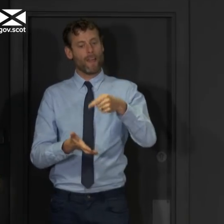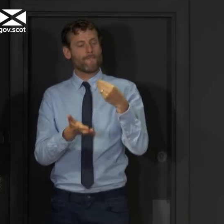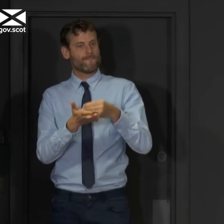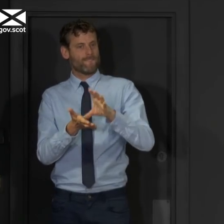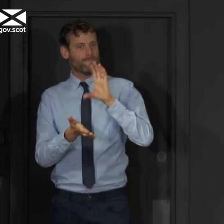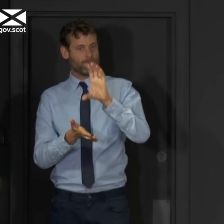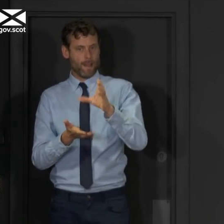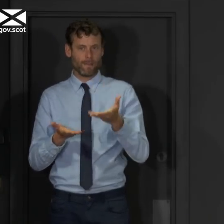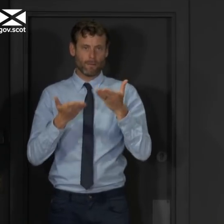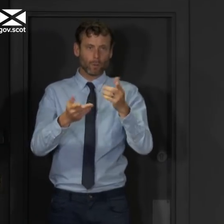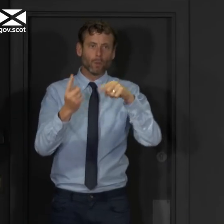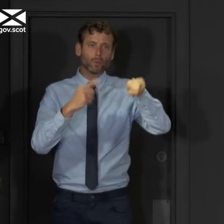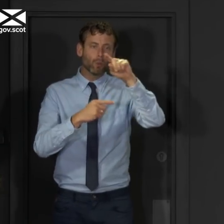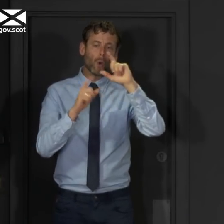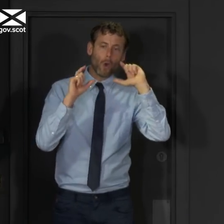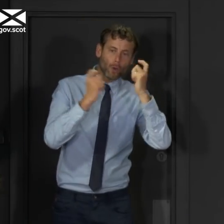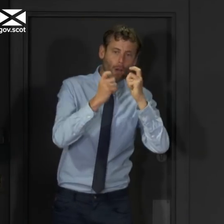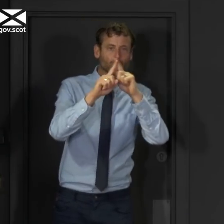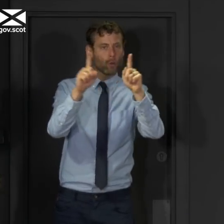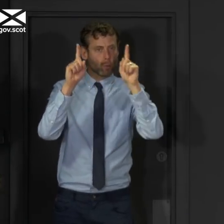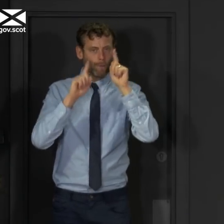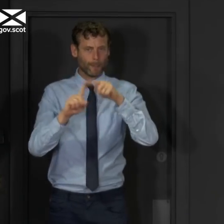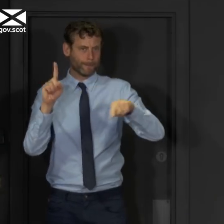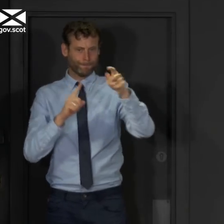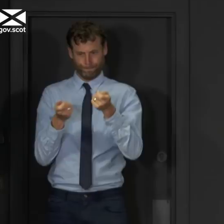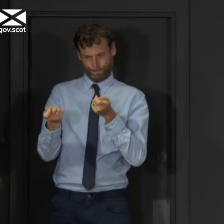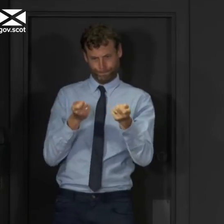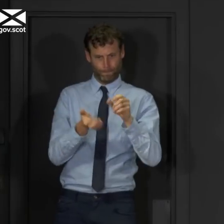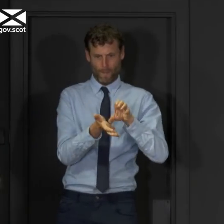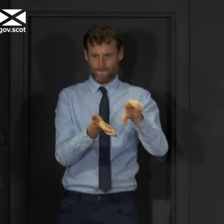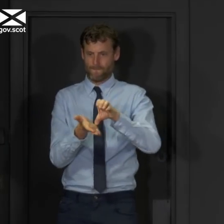and universities to help higher education students who most need it. And it's a further